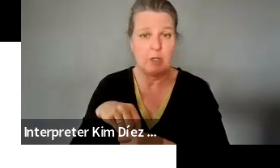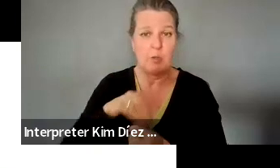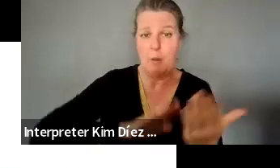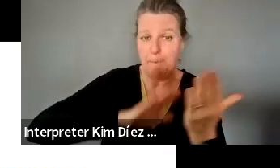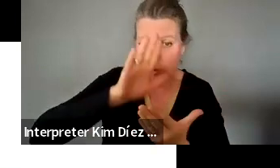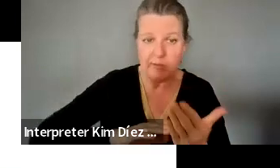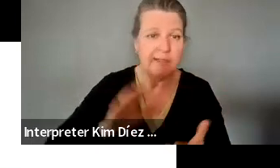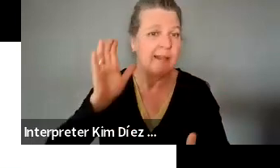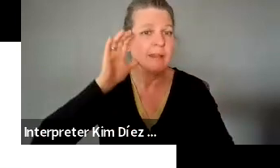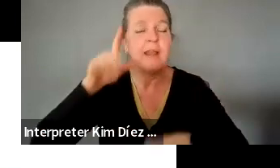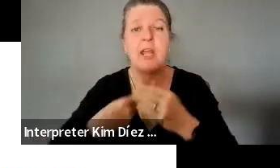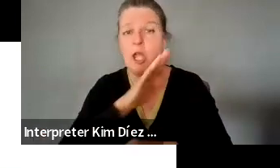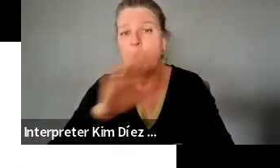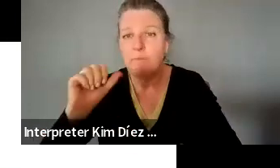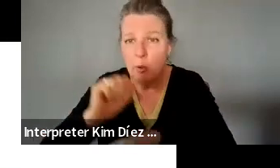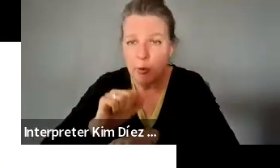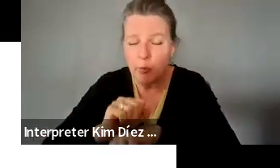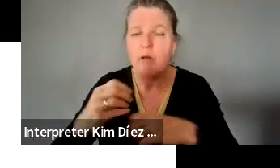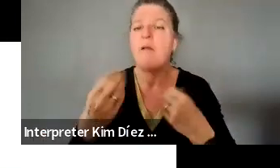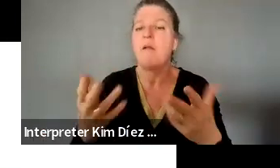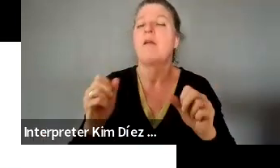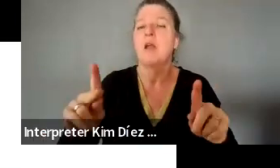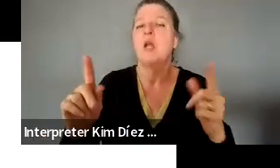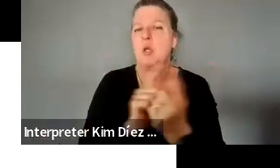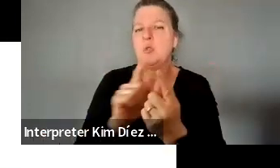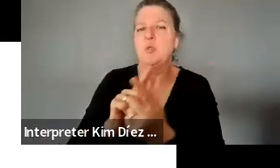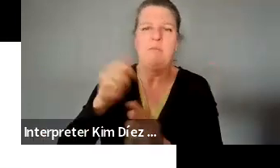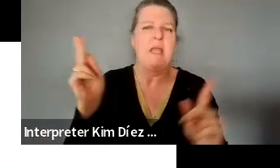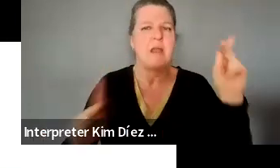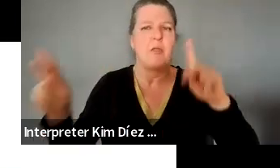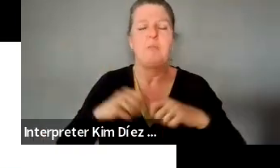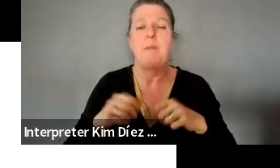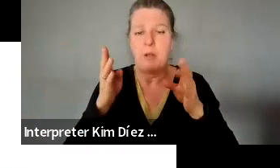and give you an opportunity to meet other folks in person who you've been, you know,